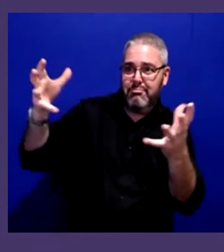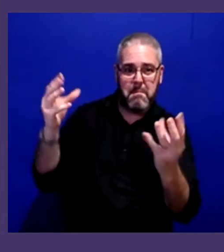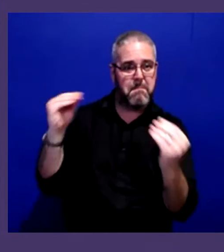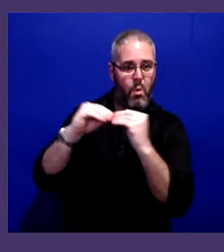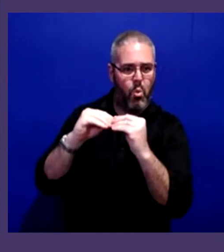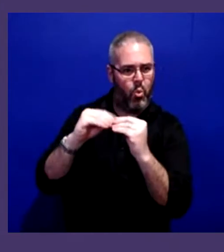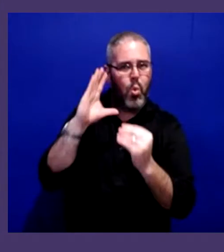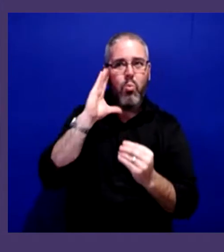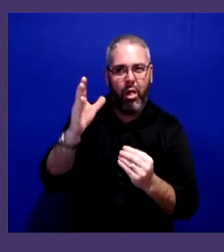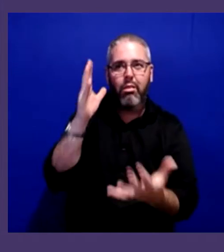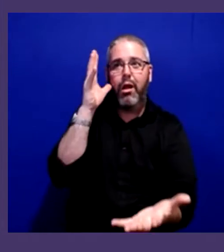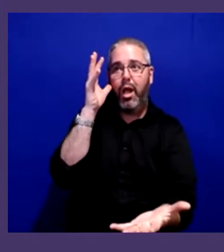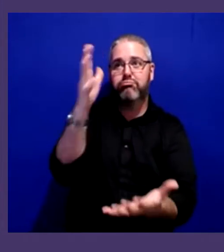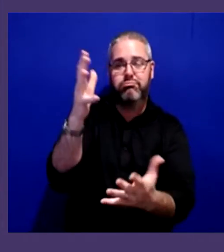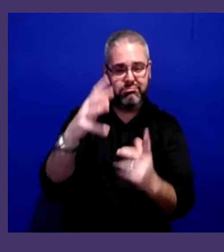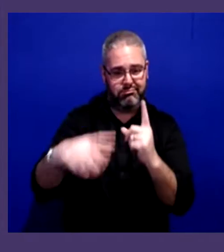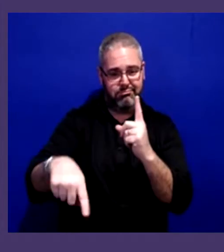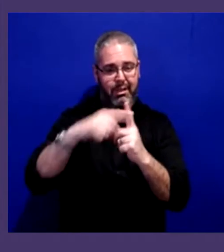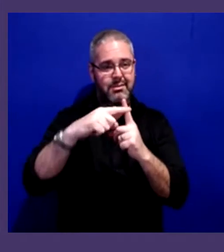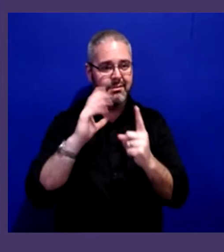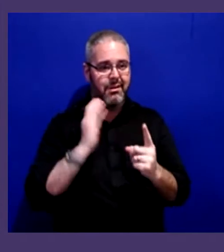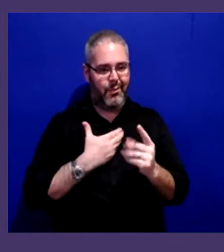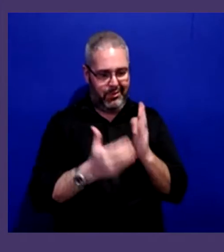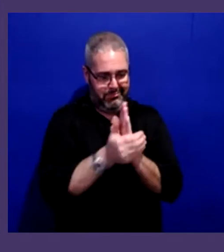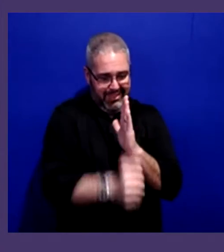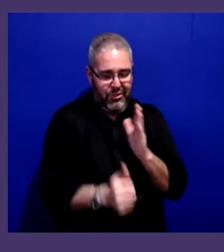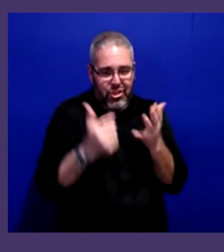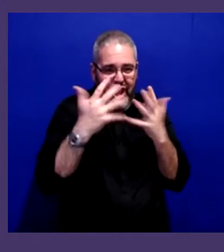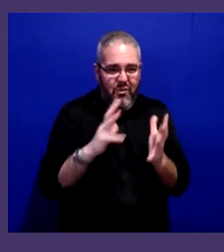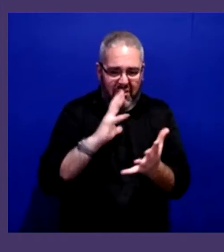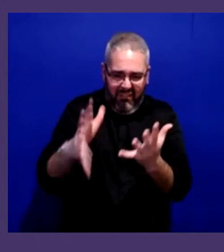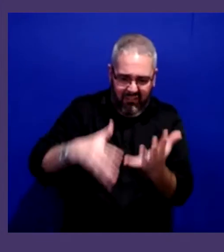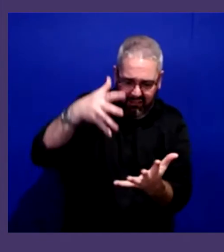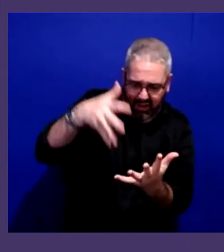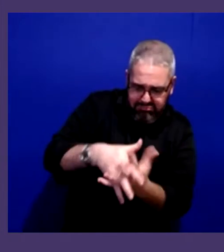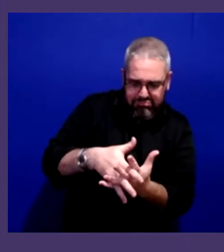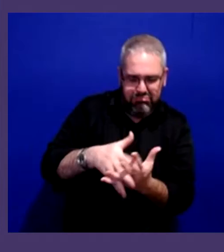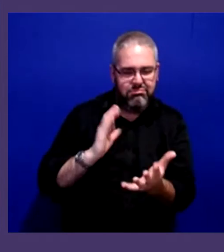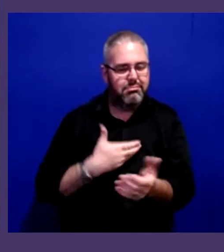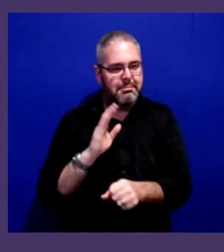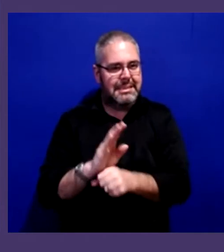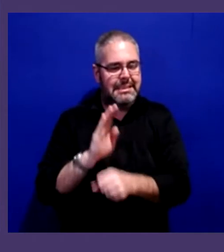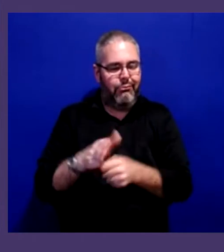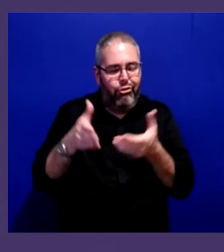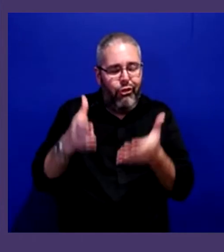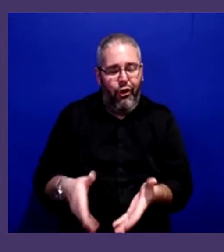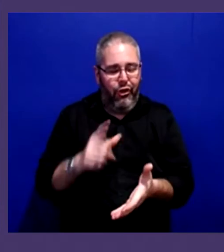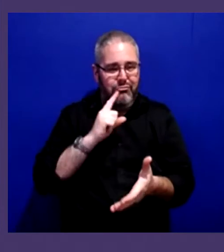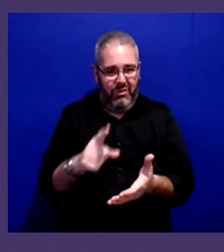the talent that we know is already embedded into our business everywhere in what we do.